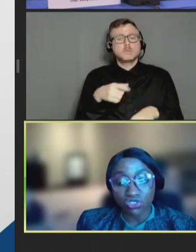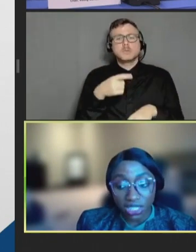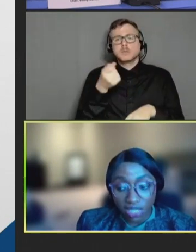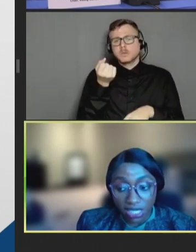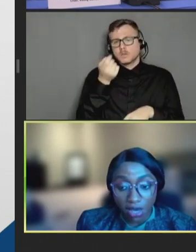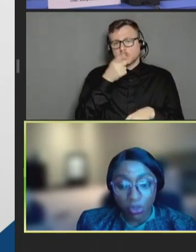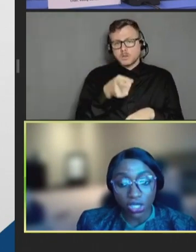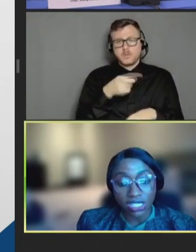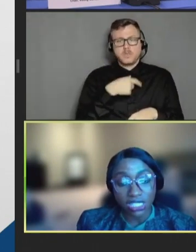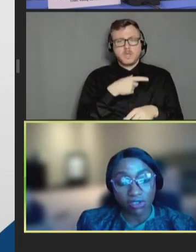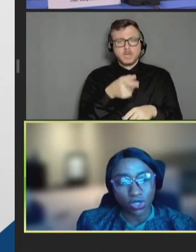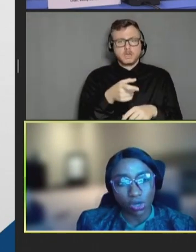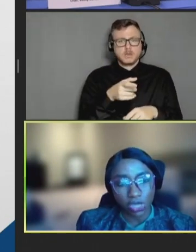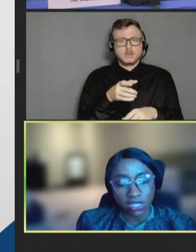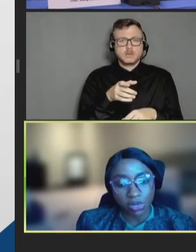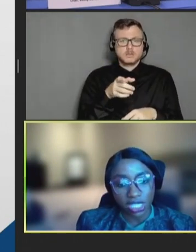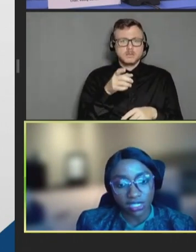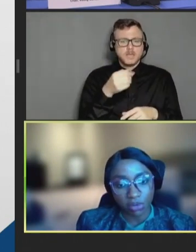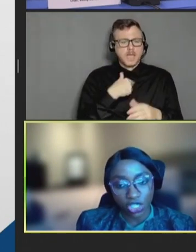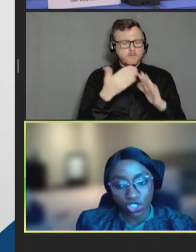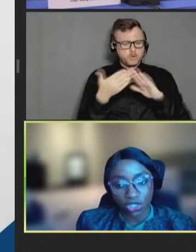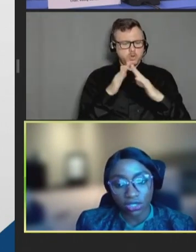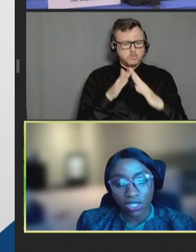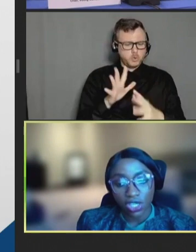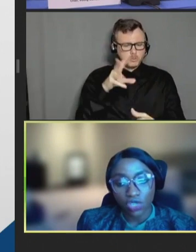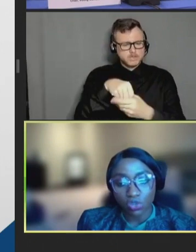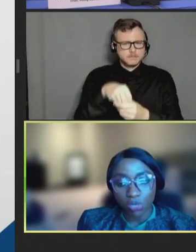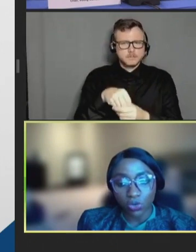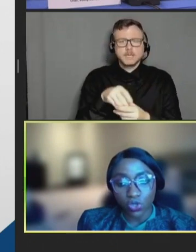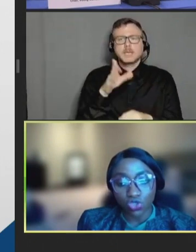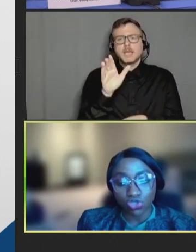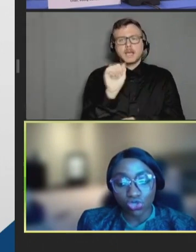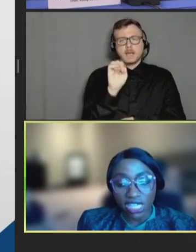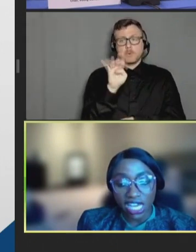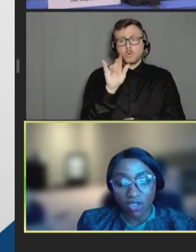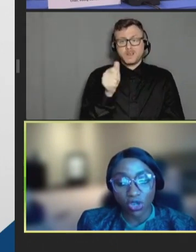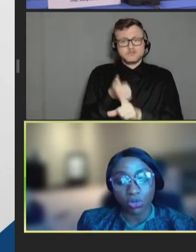strengthening their policy around community participation to be able to truly have the